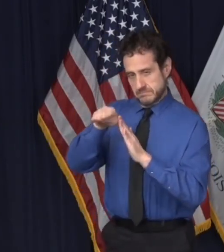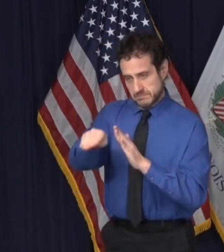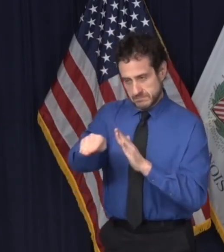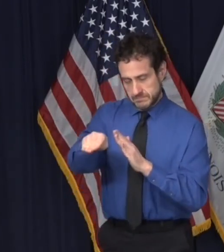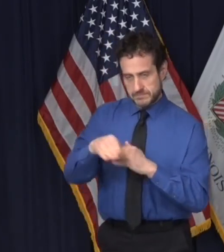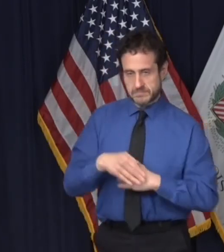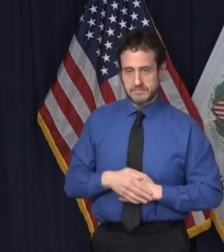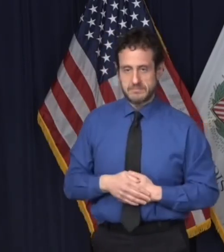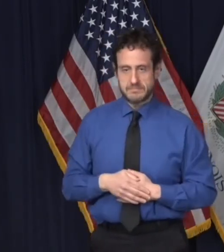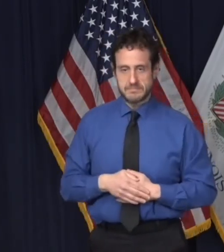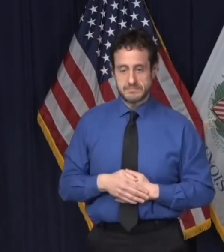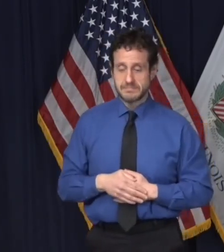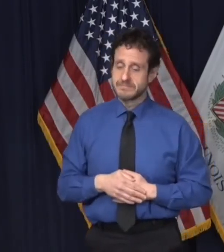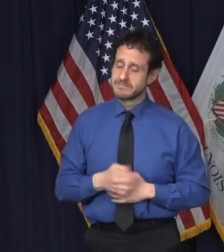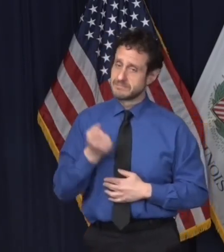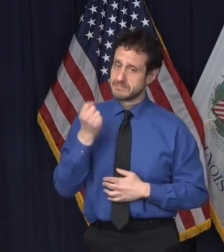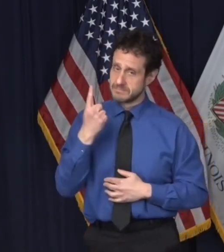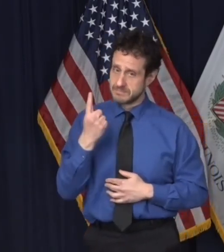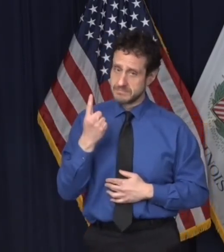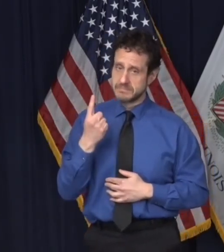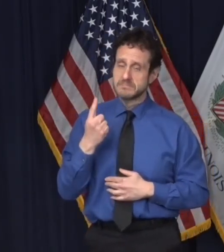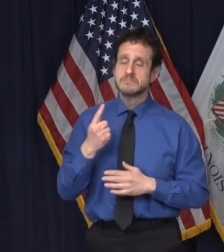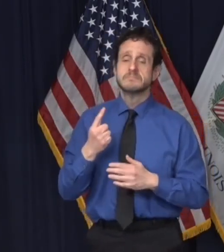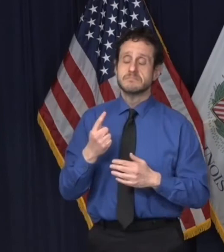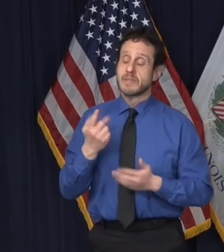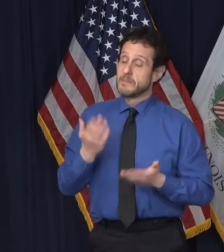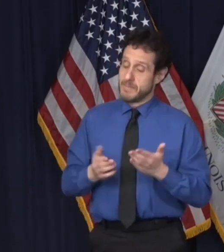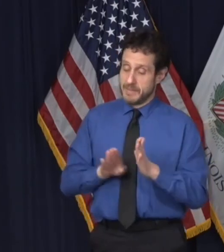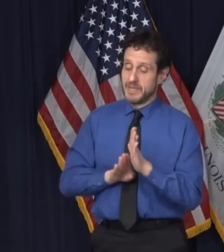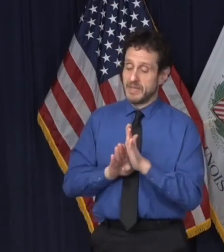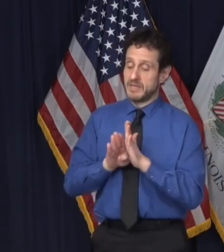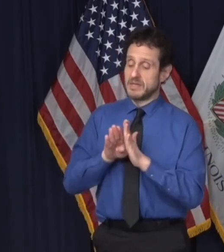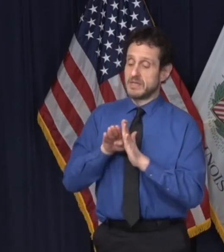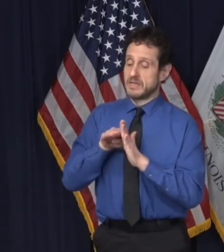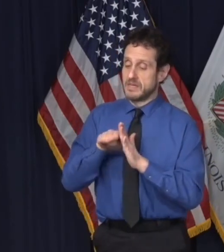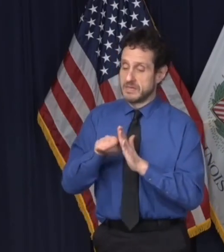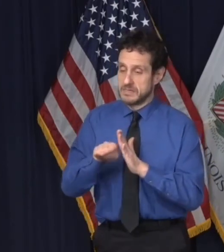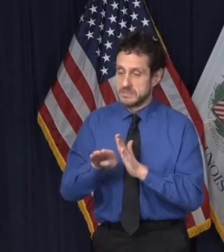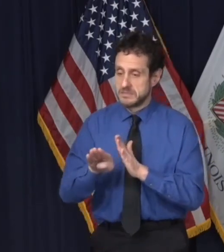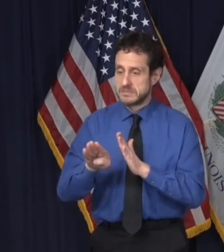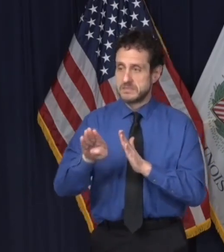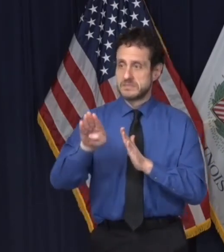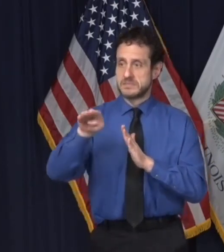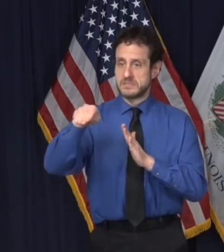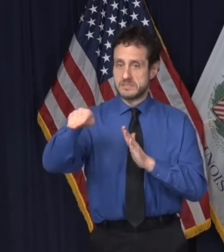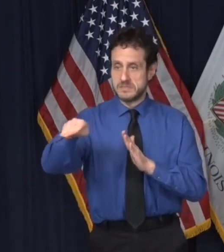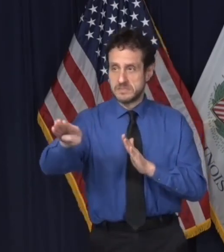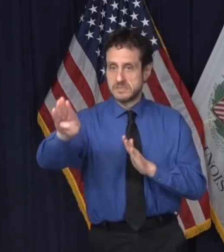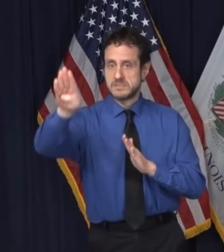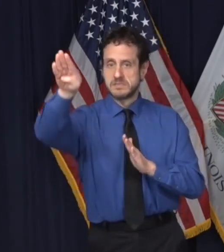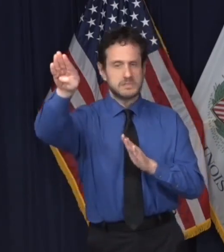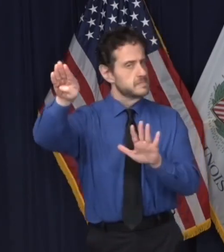WE SAY WE'VE FLATTENED THE CURVEMENT FOLKS, THIS CURVE MAY NOT FLATTEN AND IT MAY GO UP AGAIN IF WE BE DON'T ADHERE TO